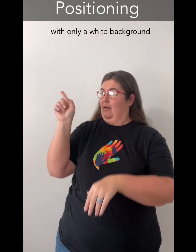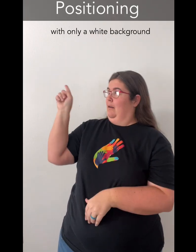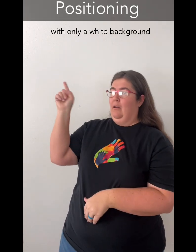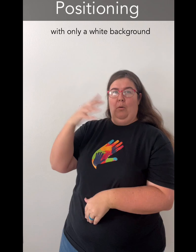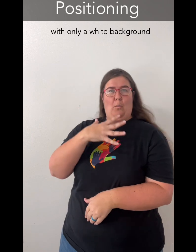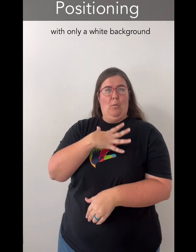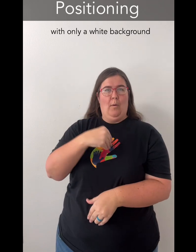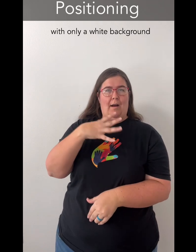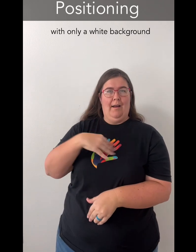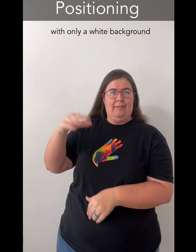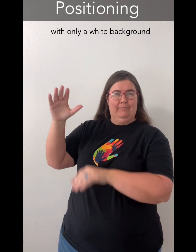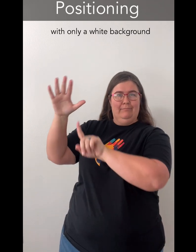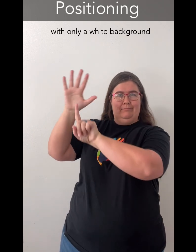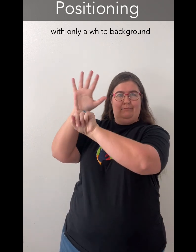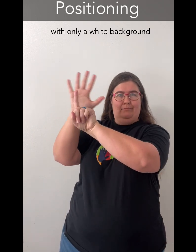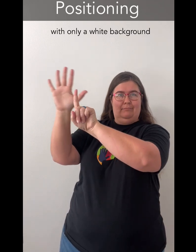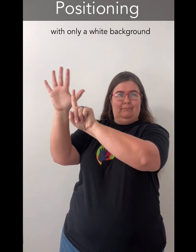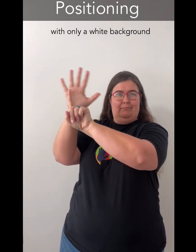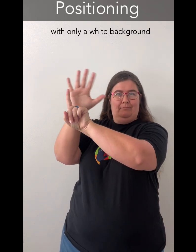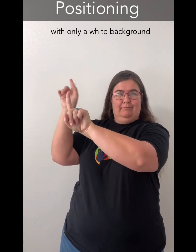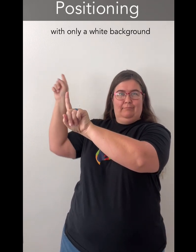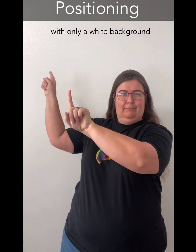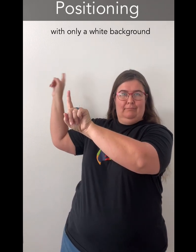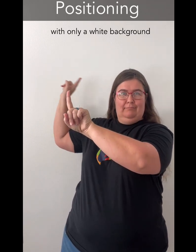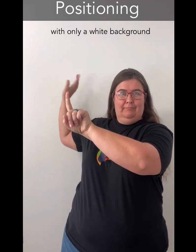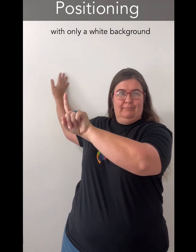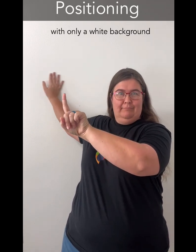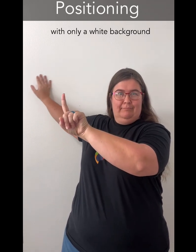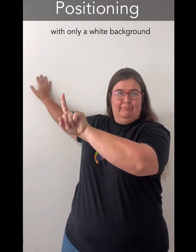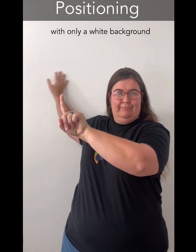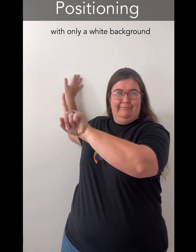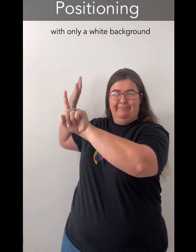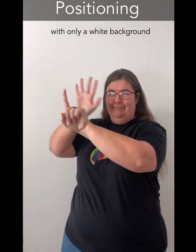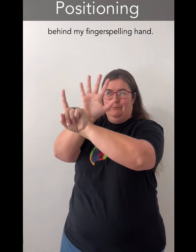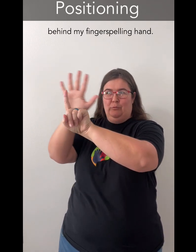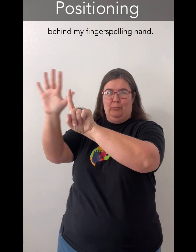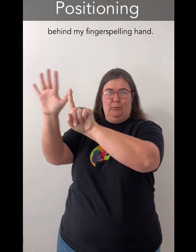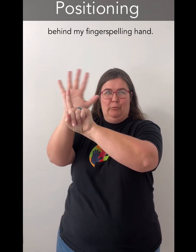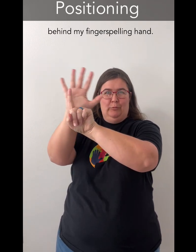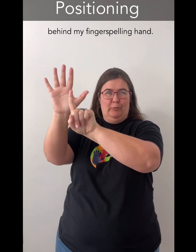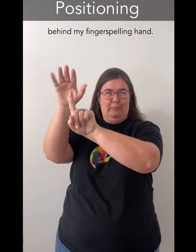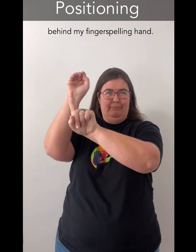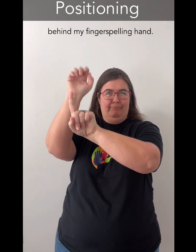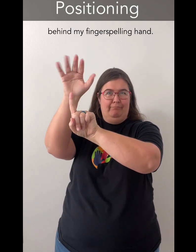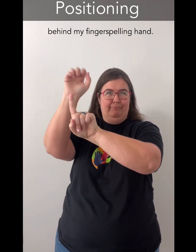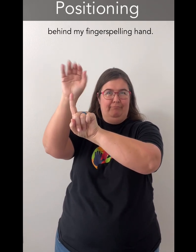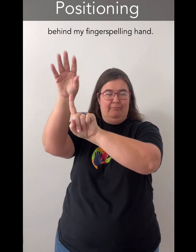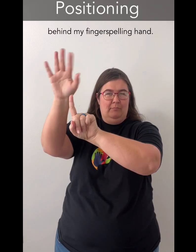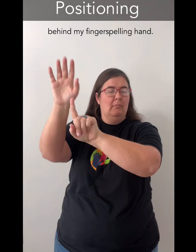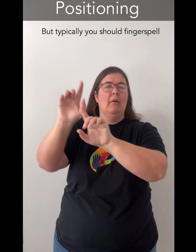with only a white background behind my fingerspelling hand.